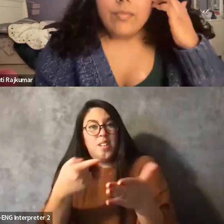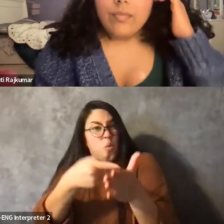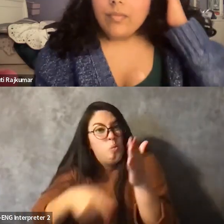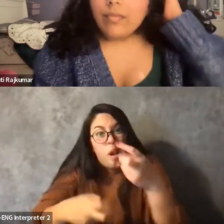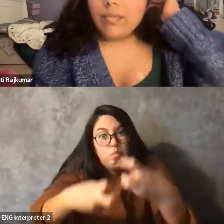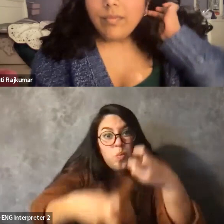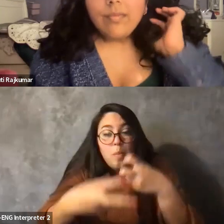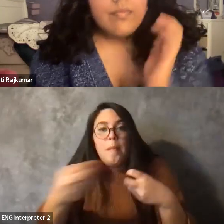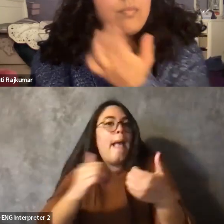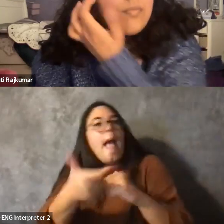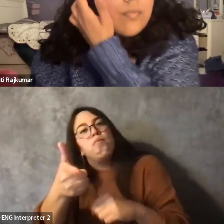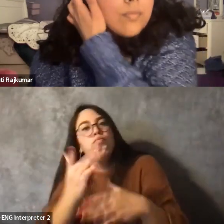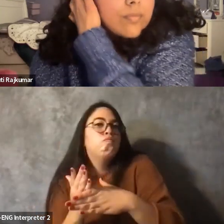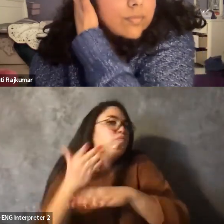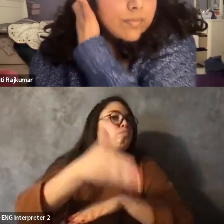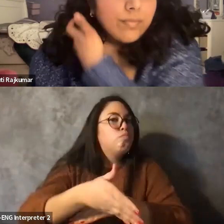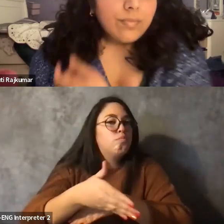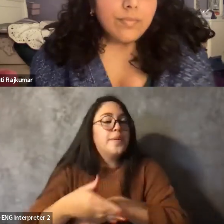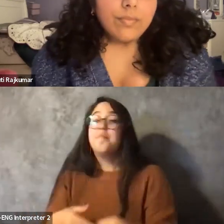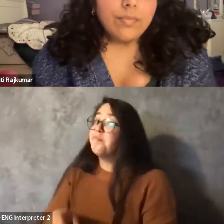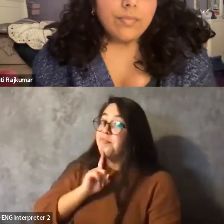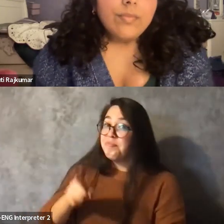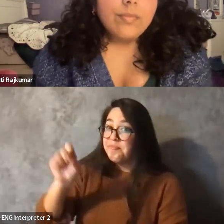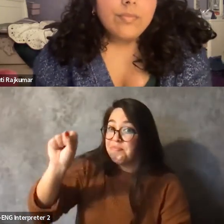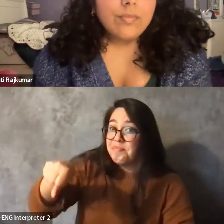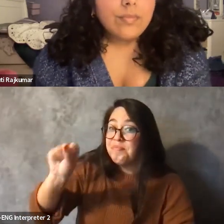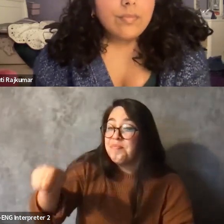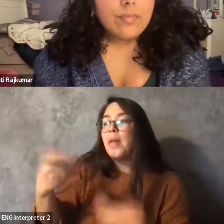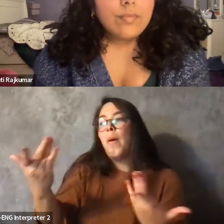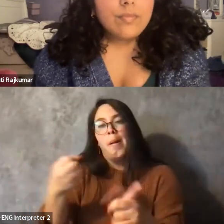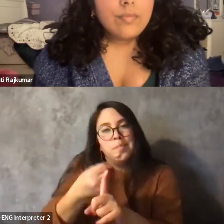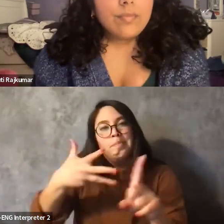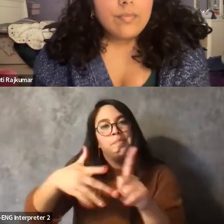For sure, yeah. So I guess a little bit of context.